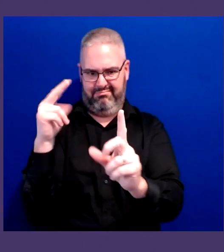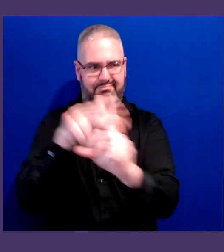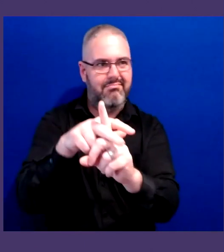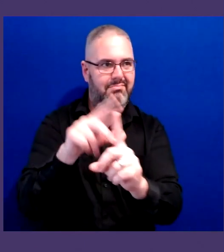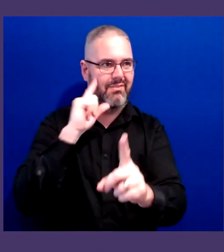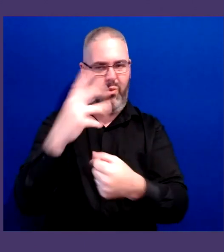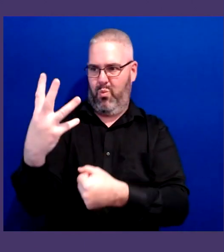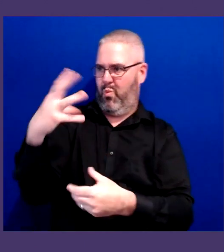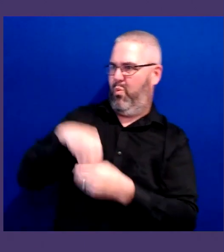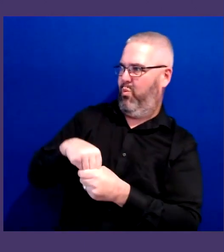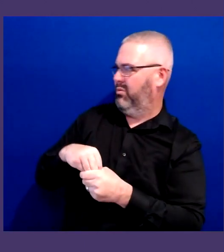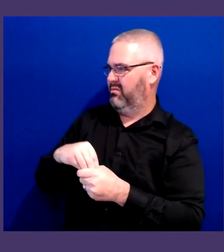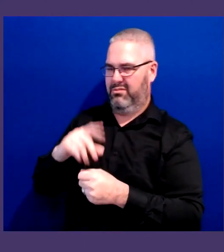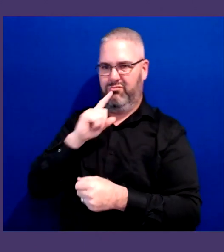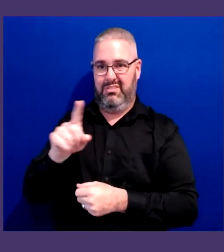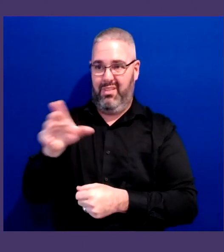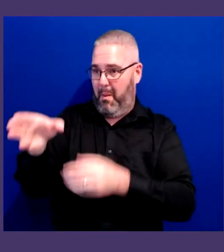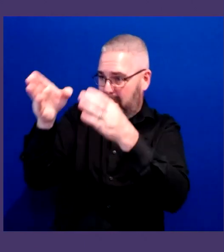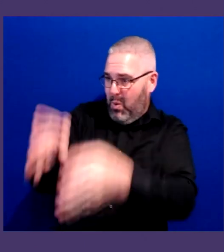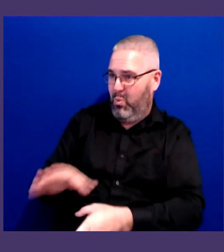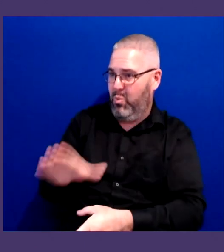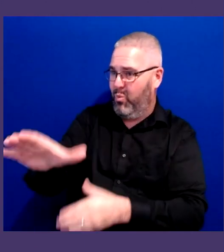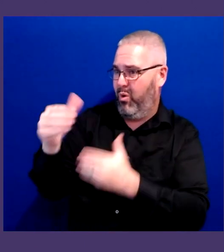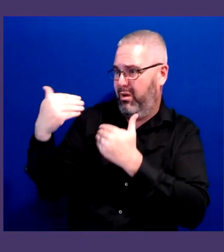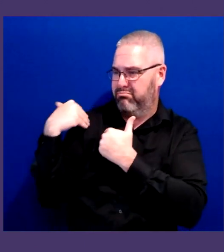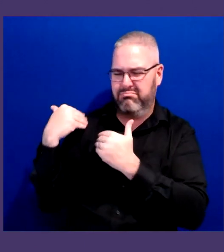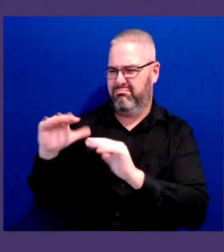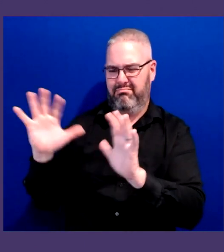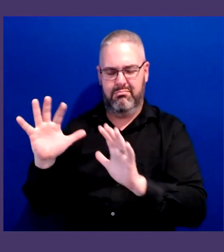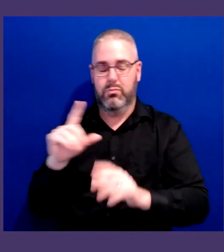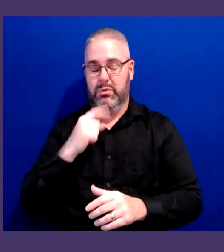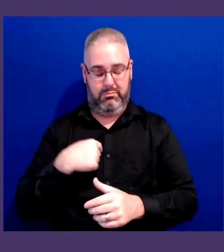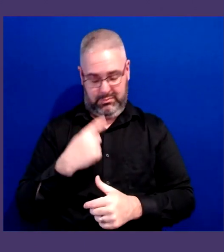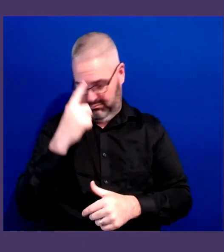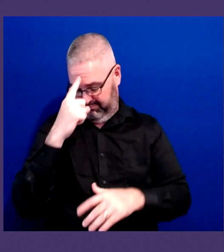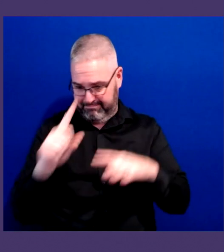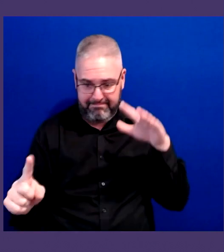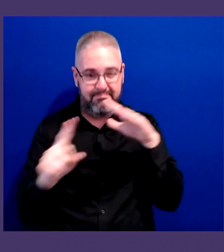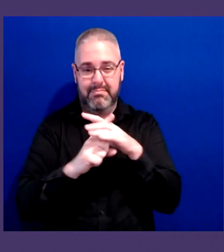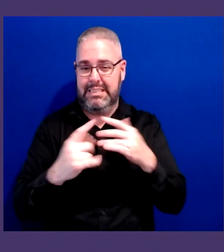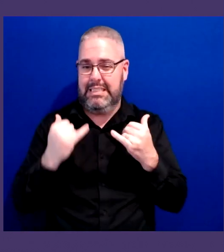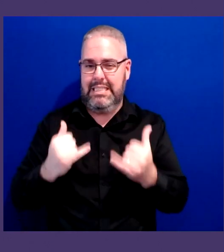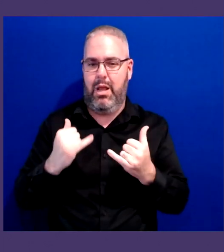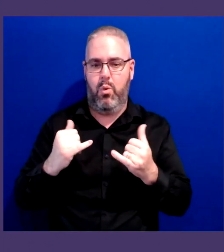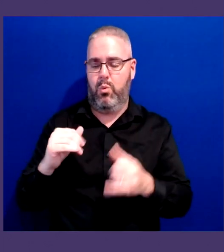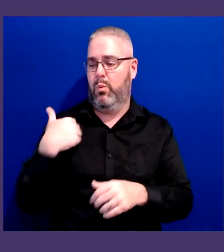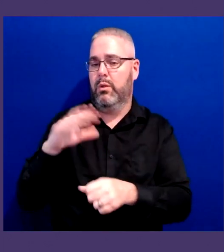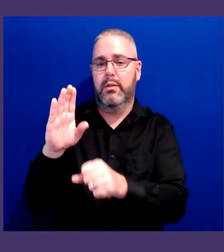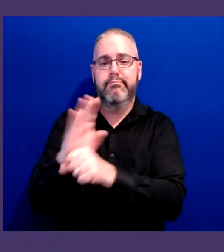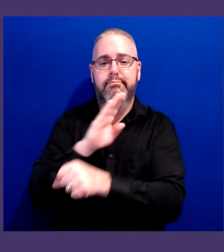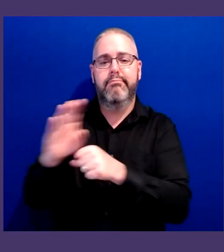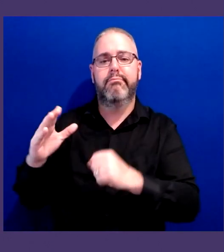The thing that is top-of-mind for me right now is the Corporate Sustainability Reporting Directive,